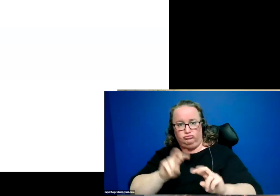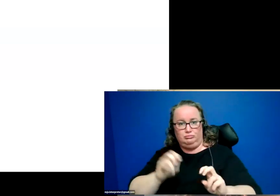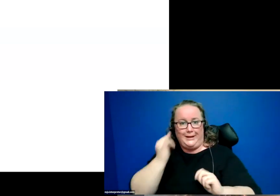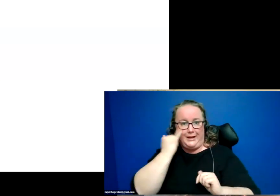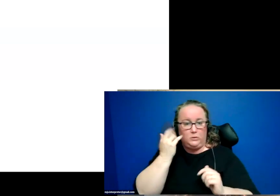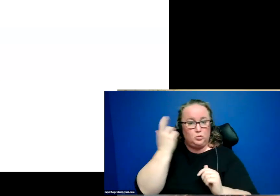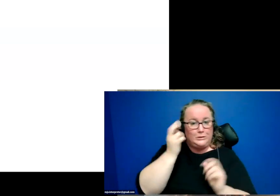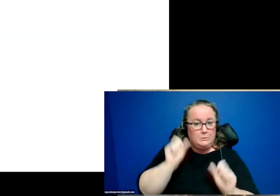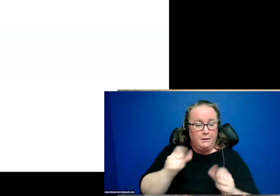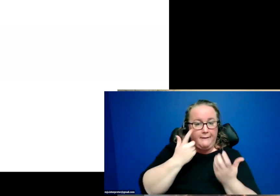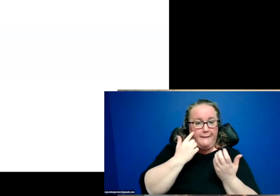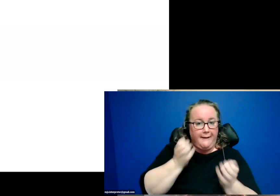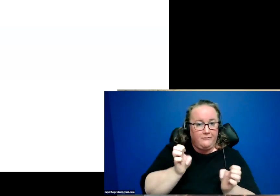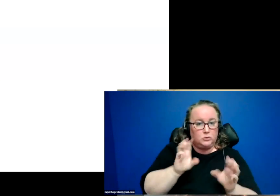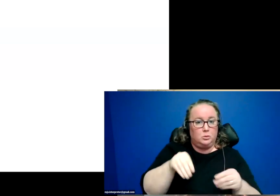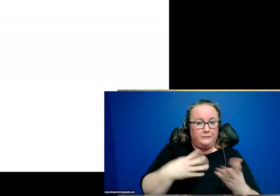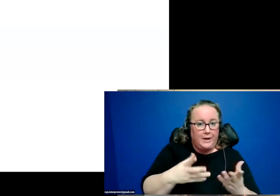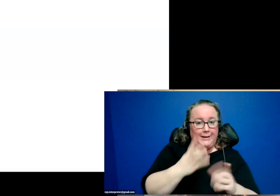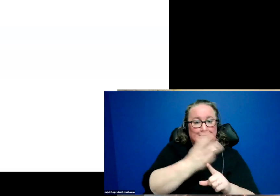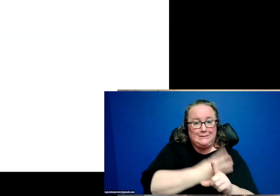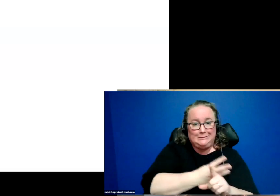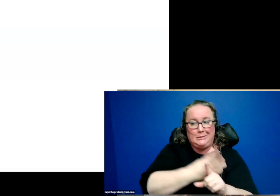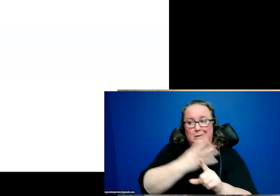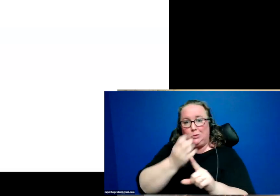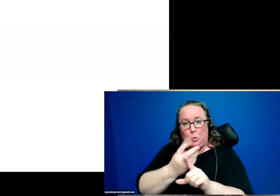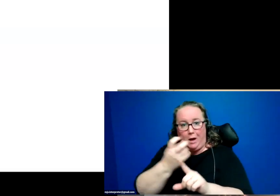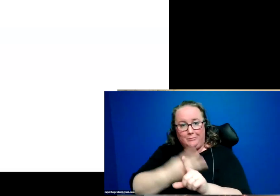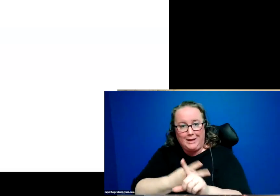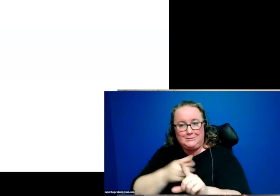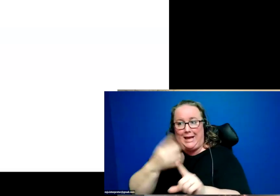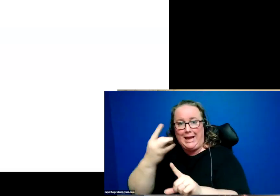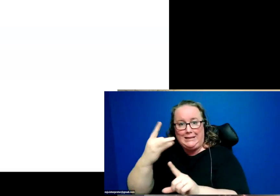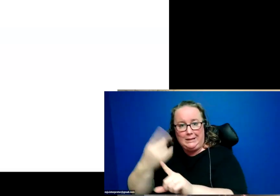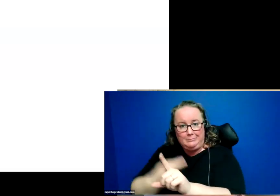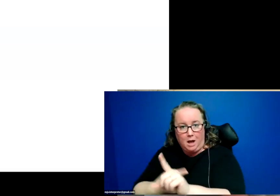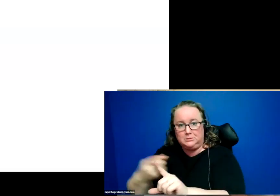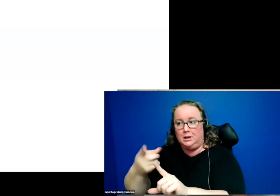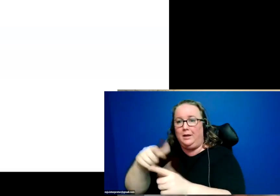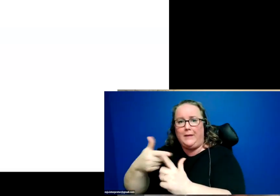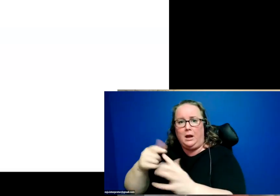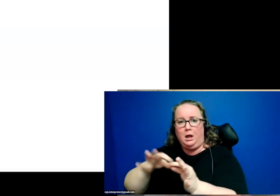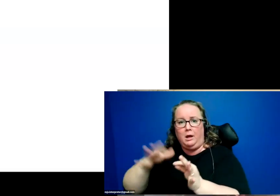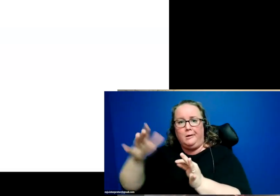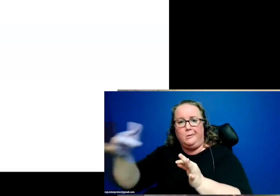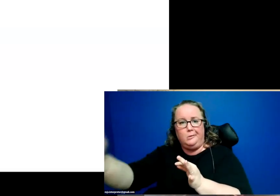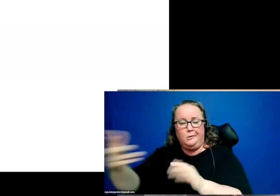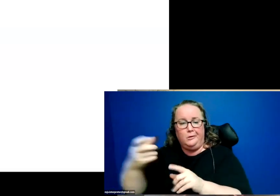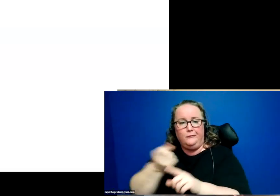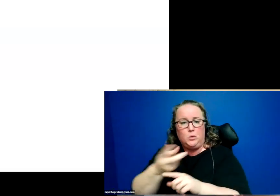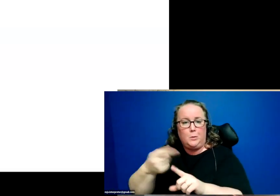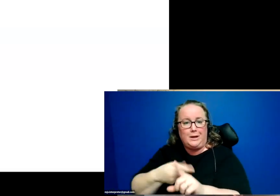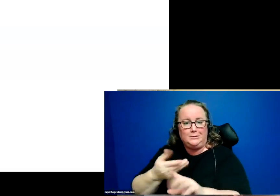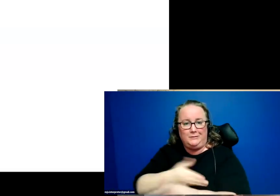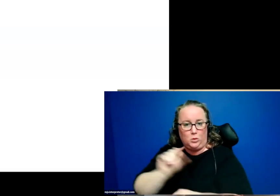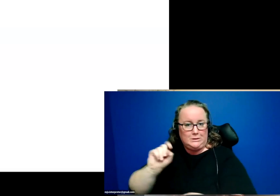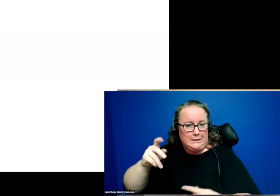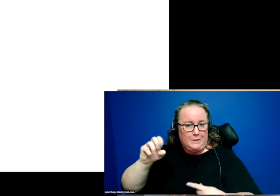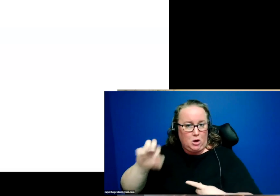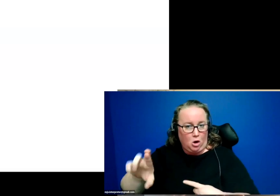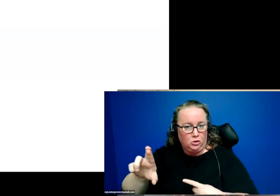and services were given up to six months, 12 months, 18 months. Then there's a little bit of a lag, like a couple of months before the TPR. And so I say that to say,